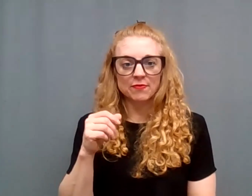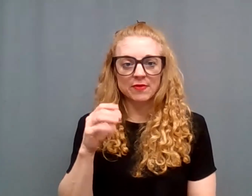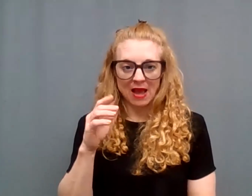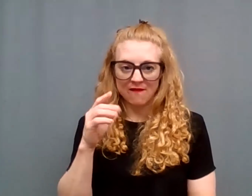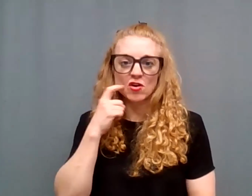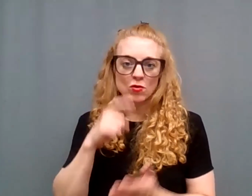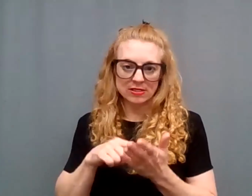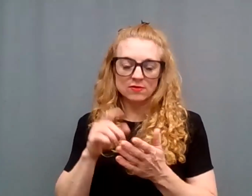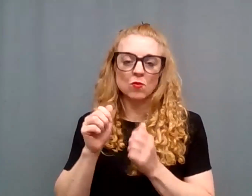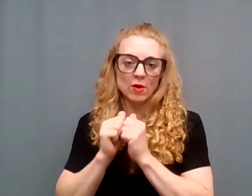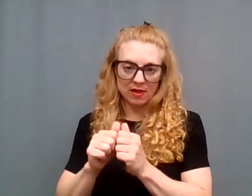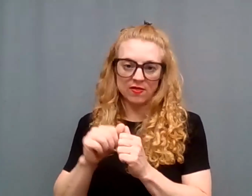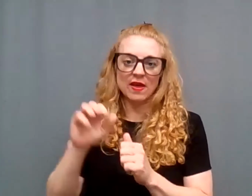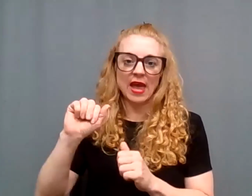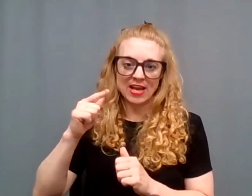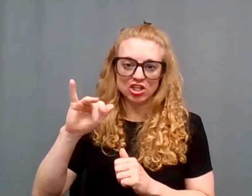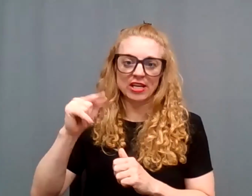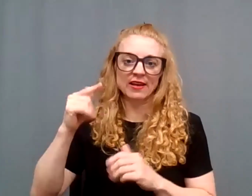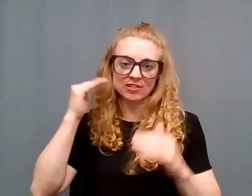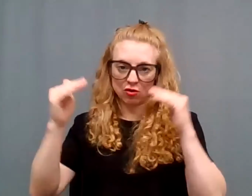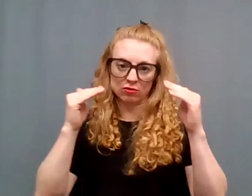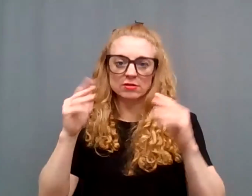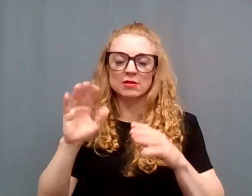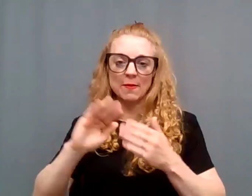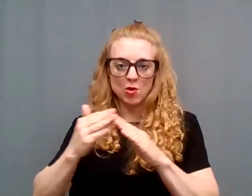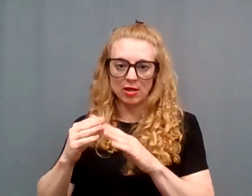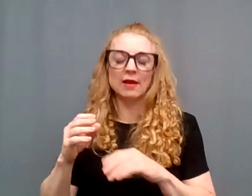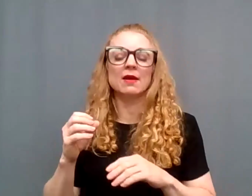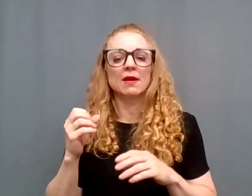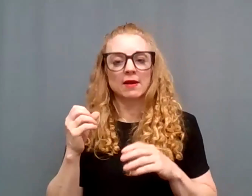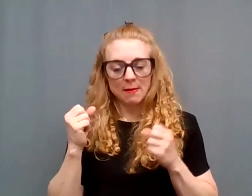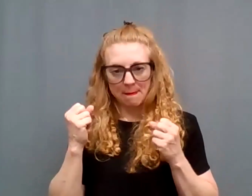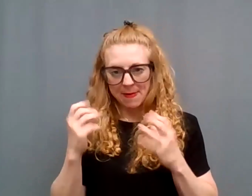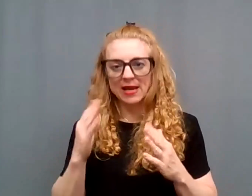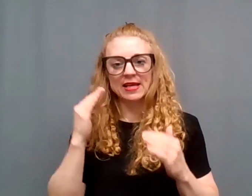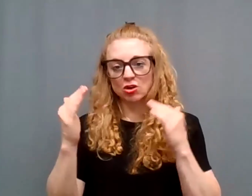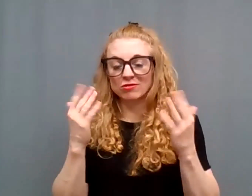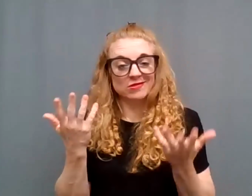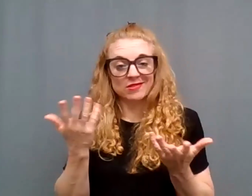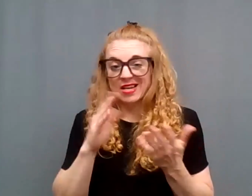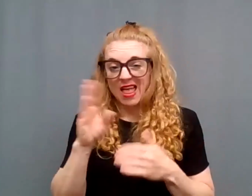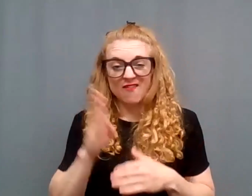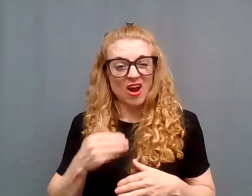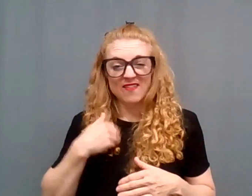a lot a lot of other folks just for you know they either just never had a smartphone or just don't